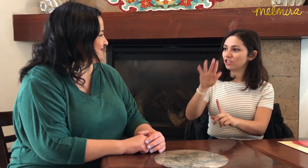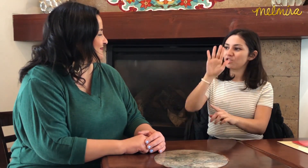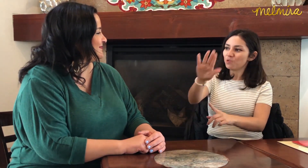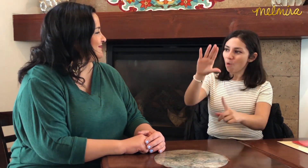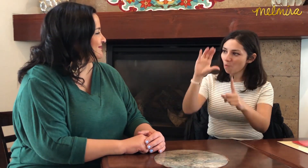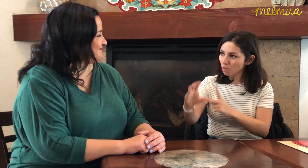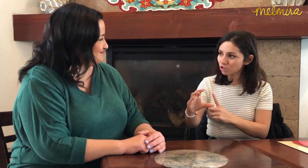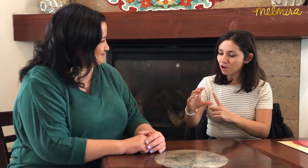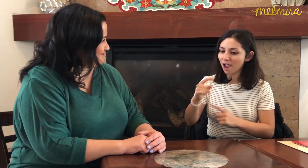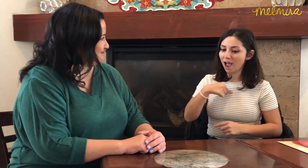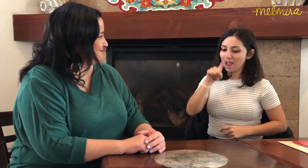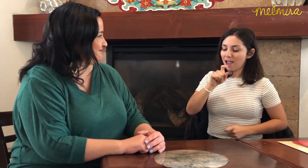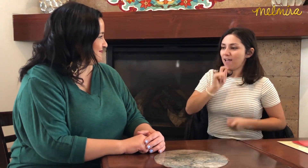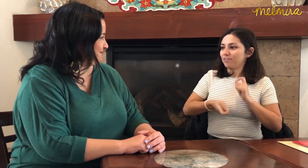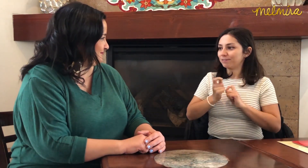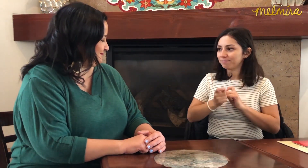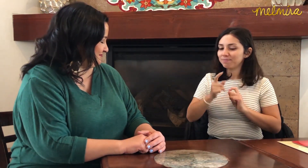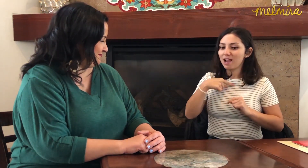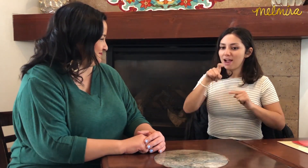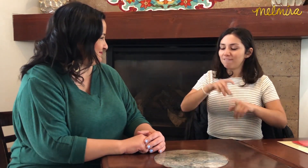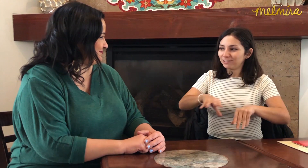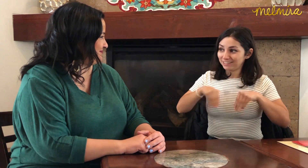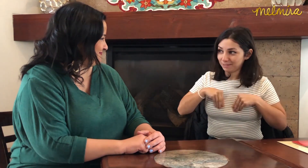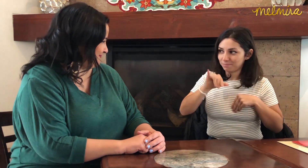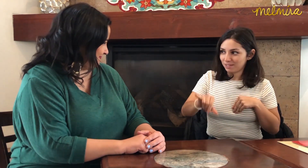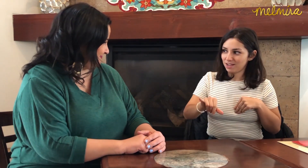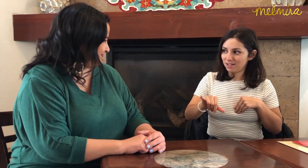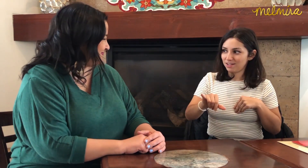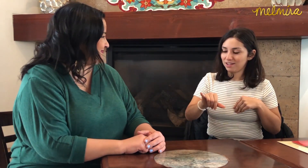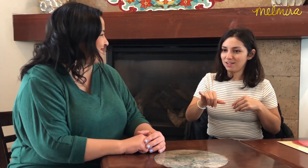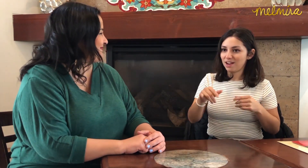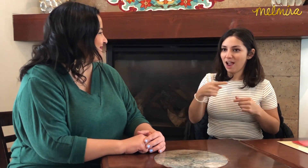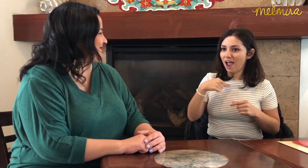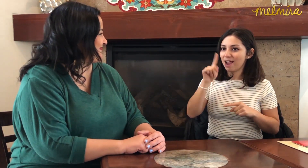their culture. I had to adapt and accept that.